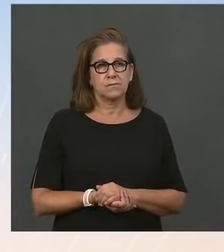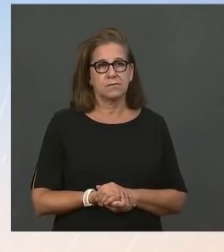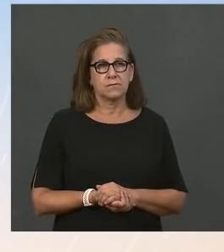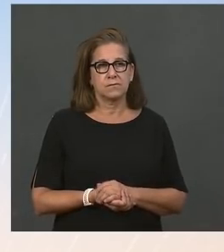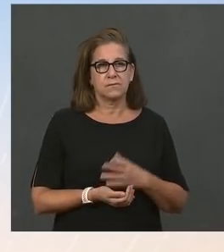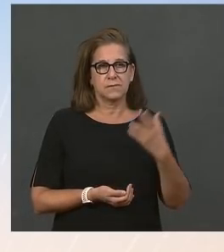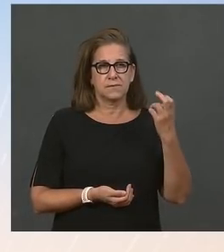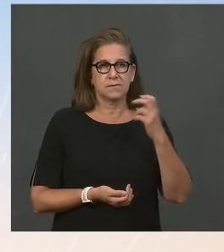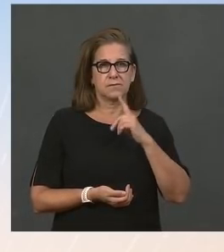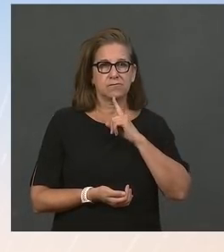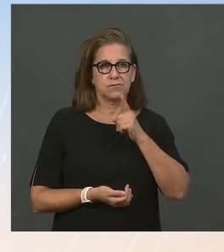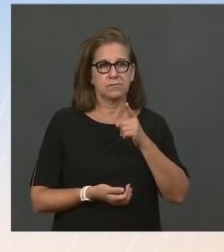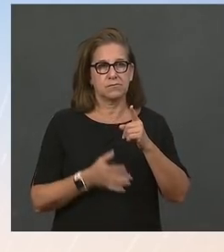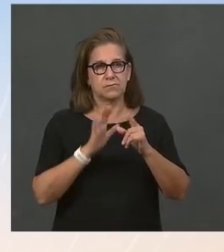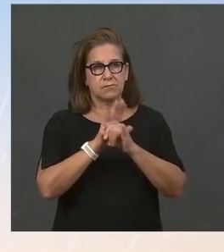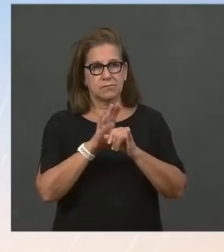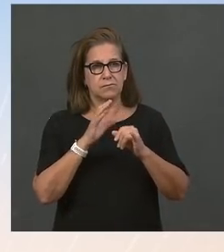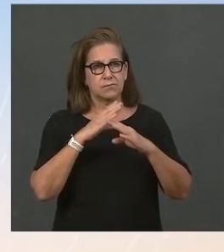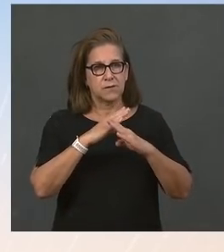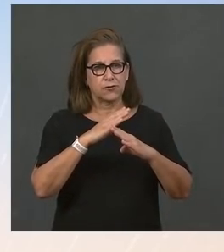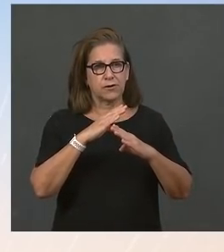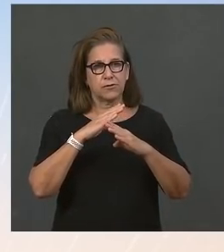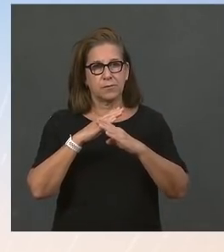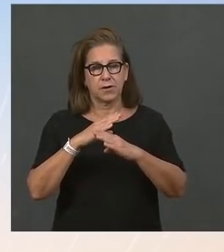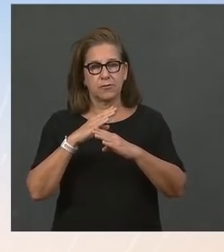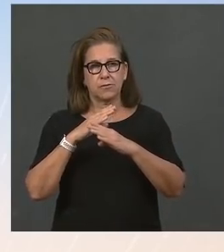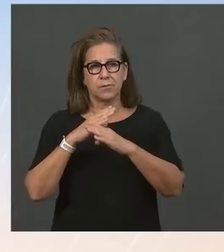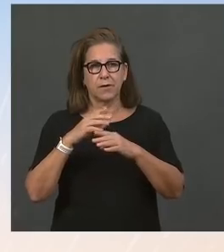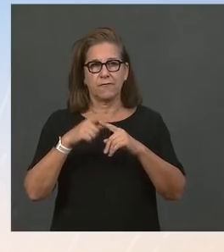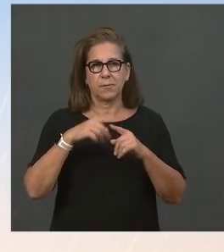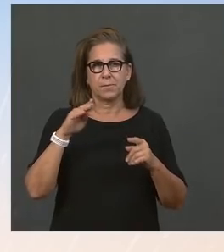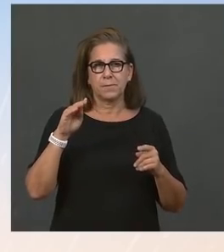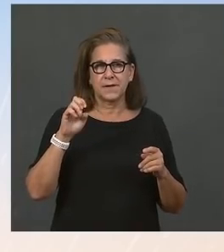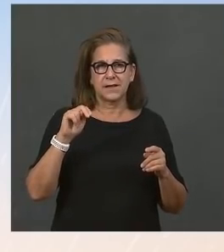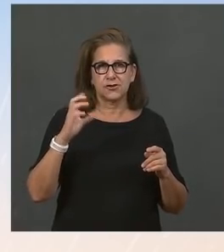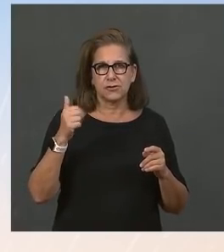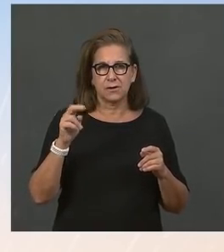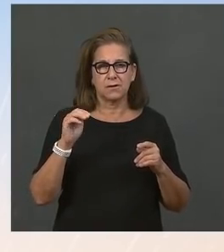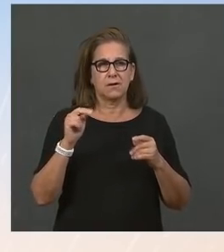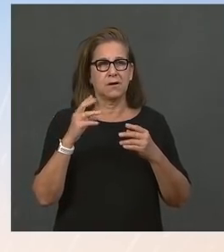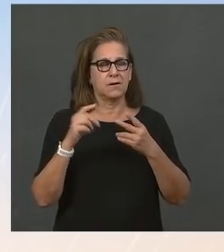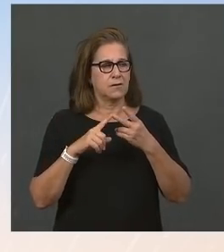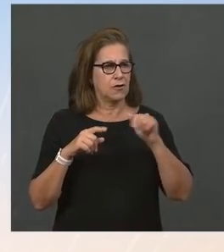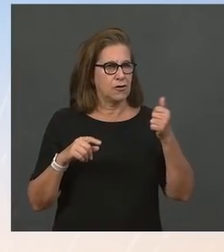and what they're opposed to. Did he do that to try and move them through public pressure,